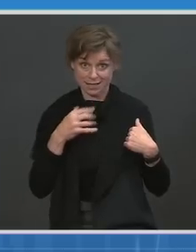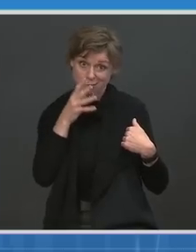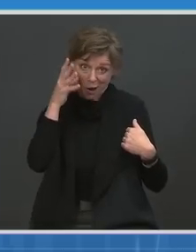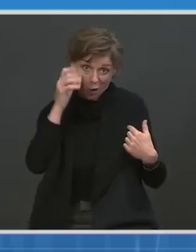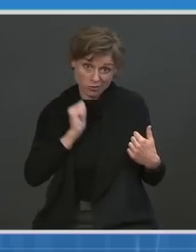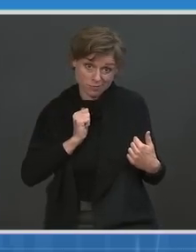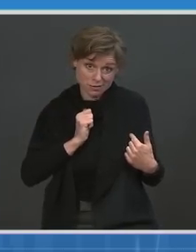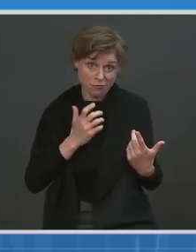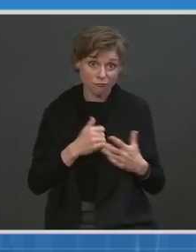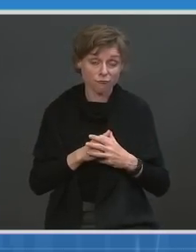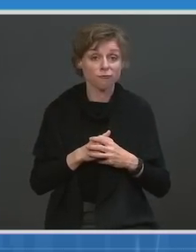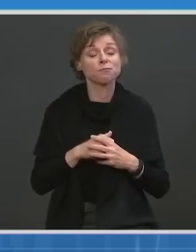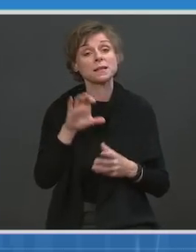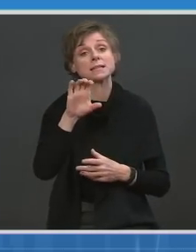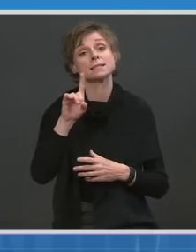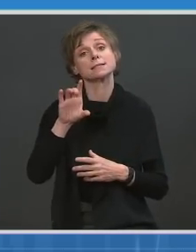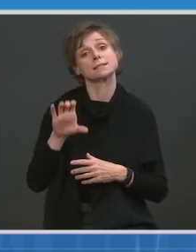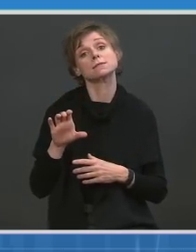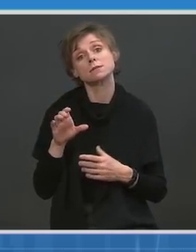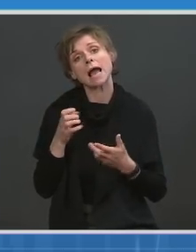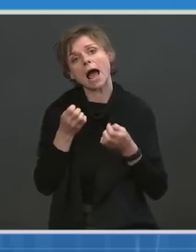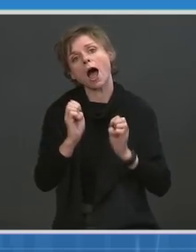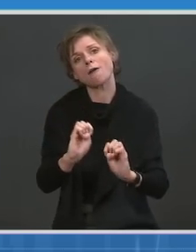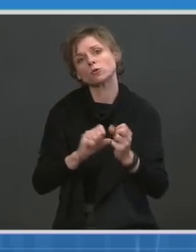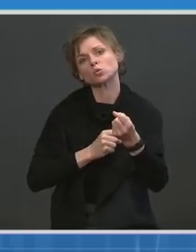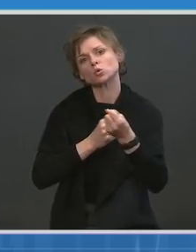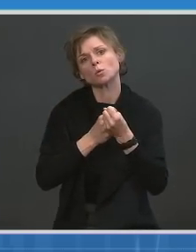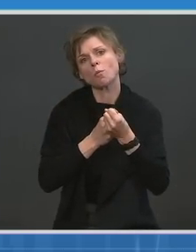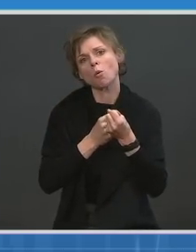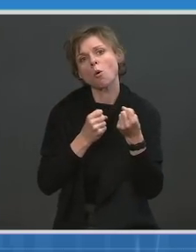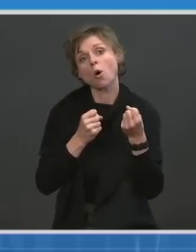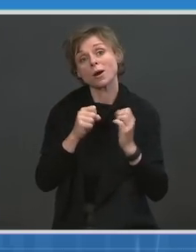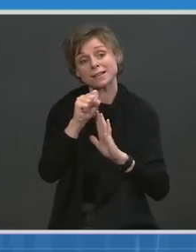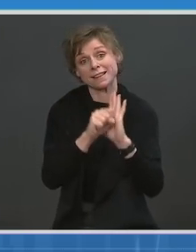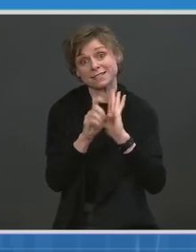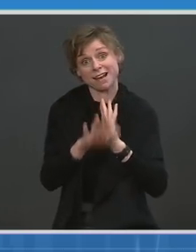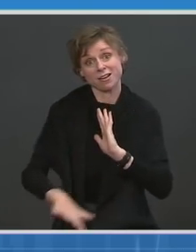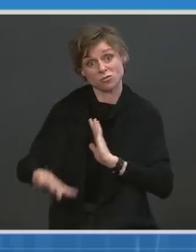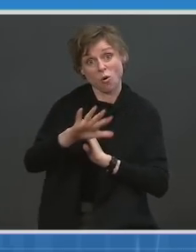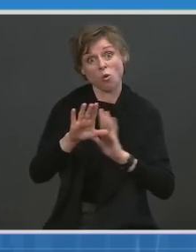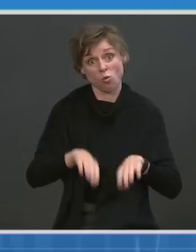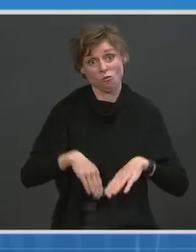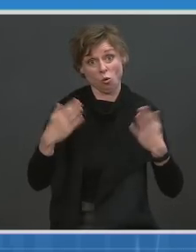CDC's efforts to support the safe reopening of schools for in-person instruction.